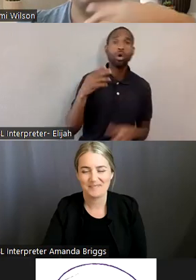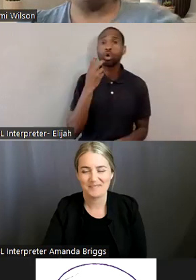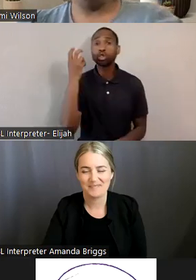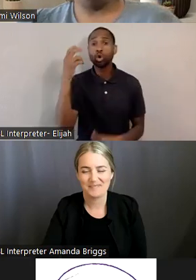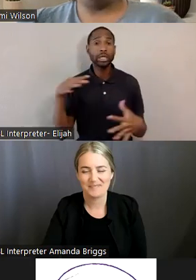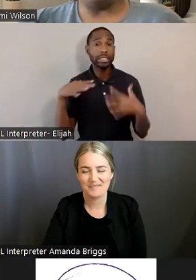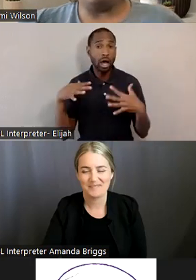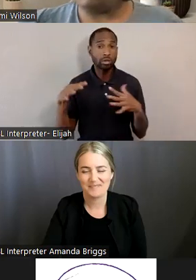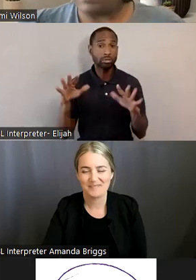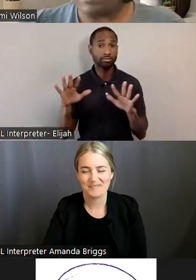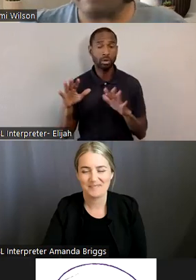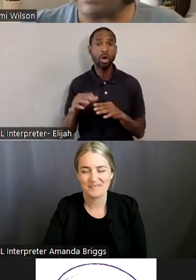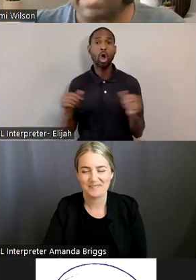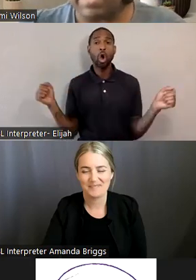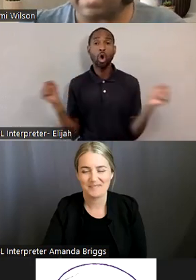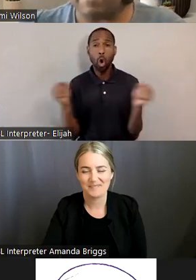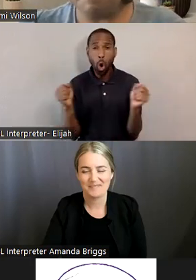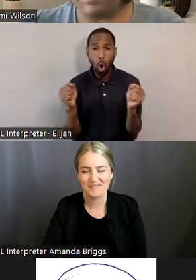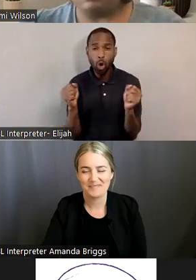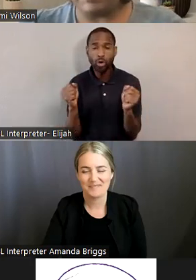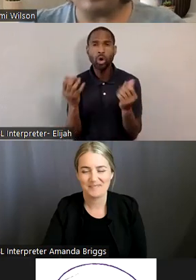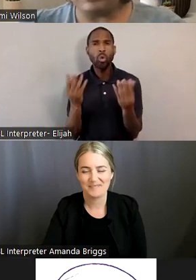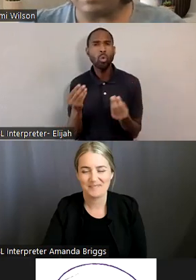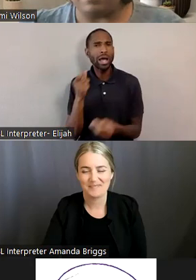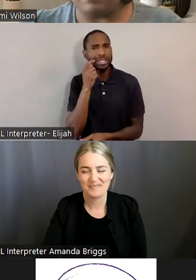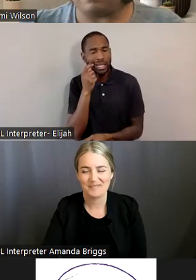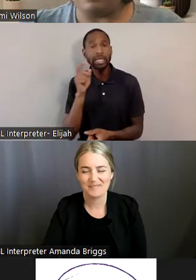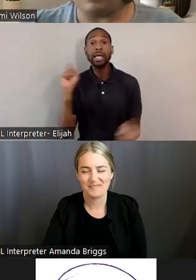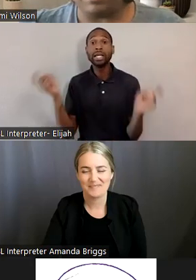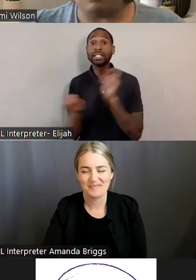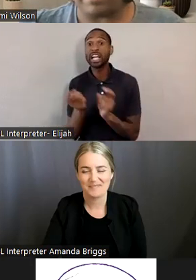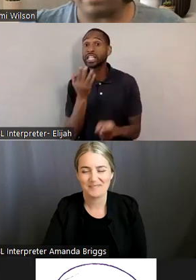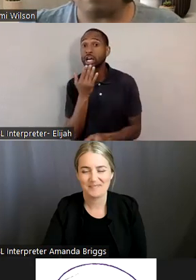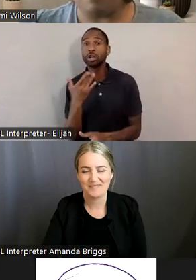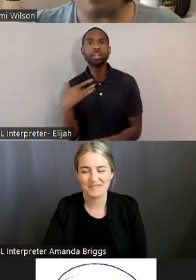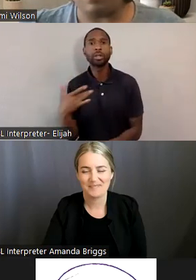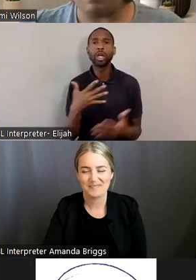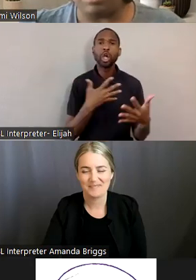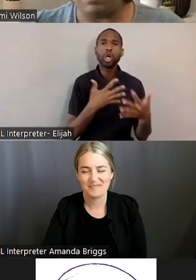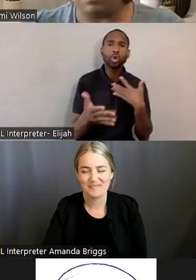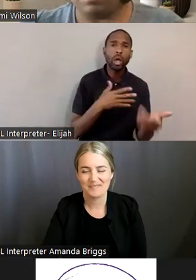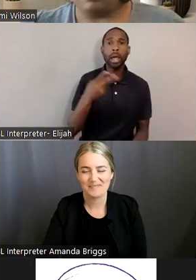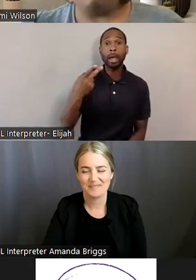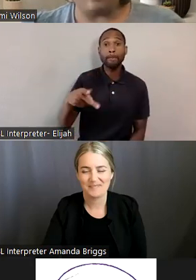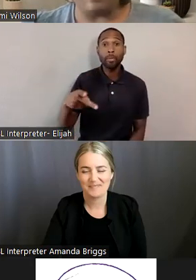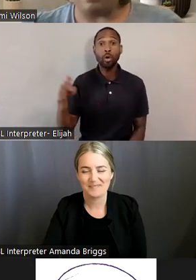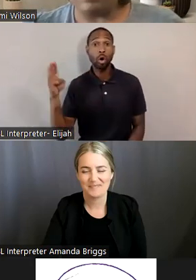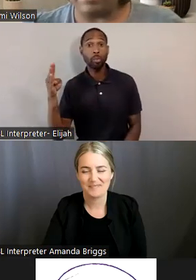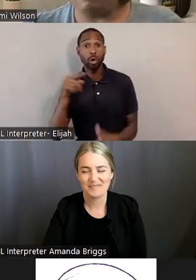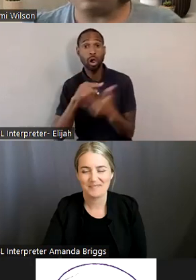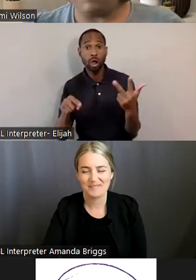cold, clammy skin; changes in color - usually gray, purple, or blue finger tips,